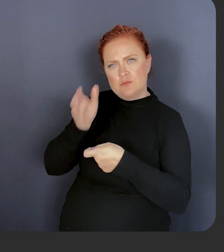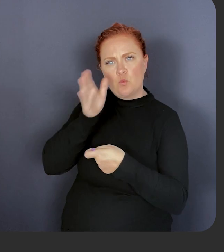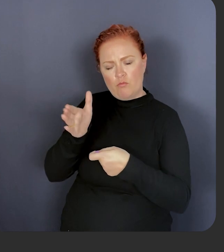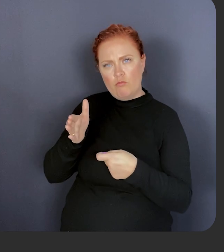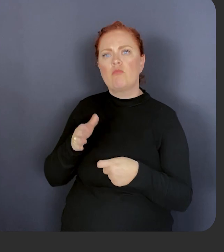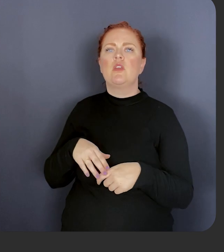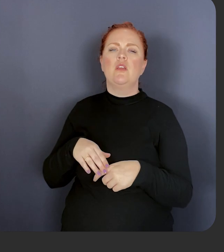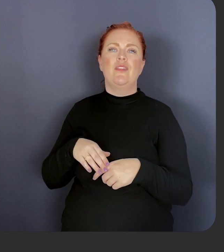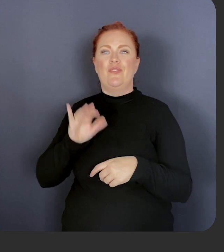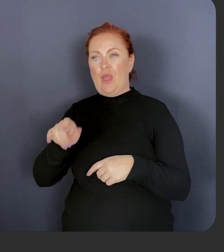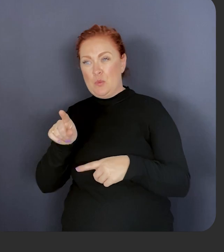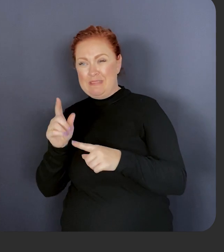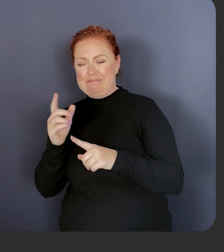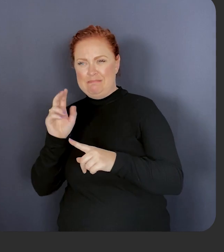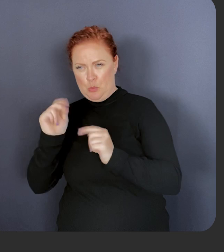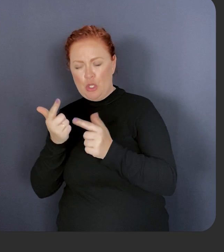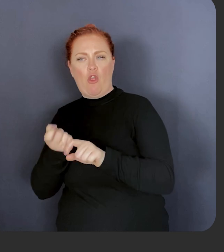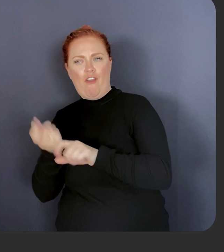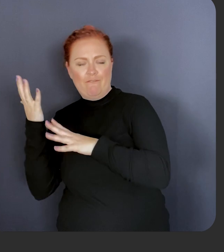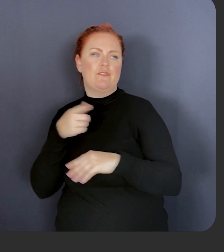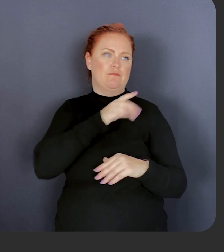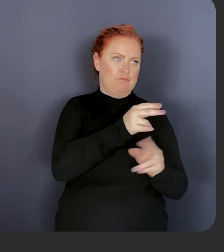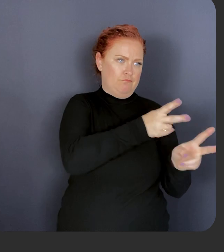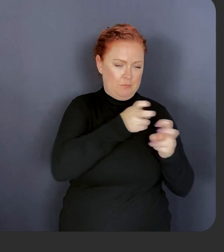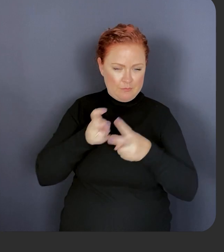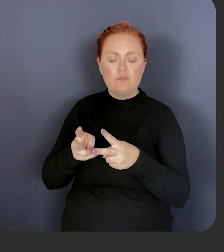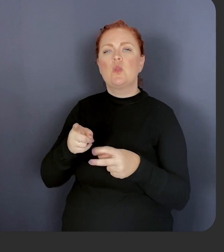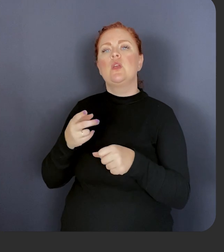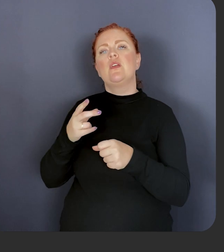with this other constructor, which includes